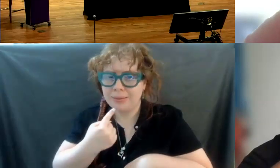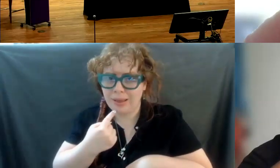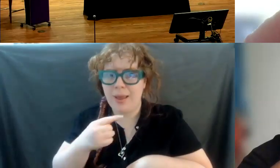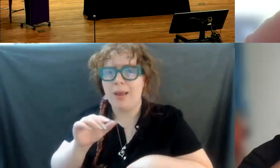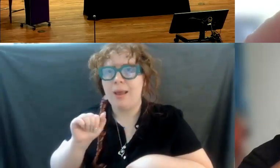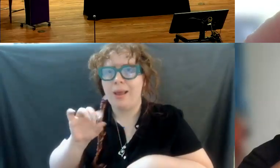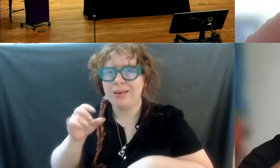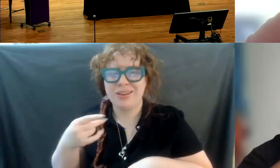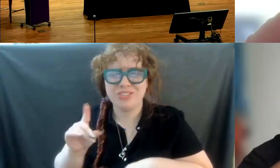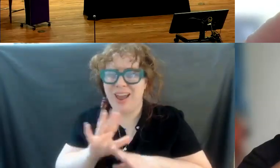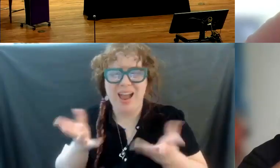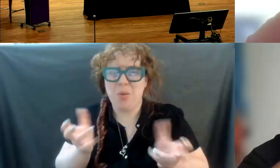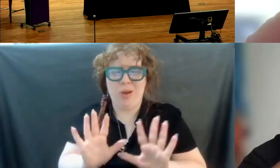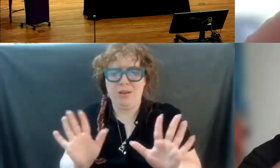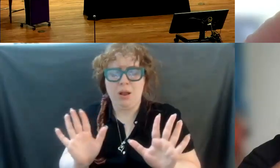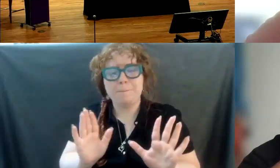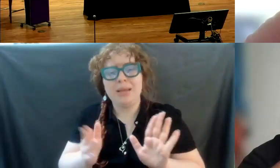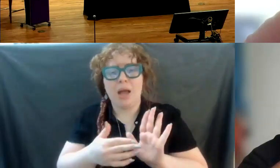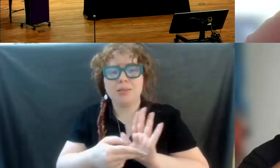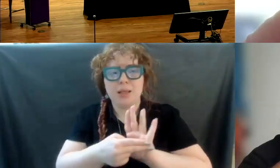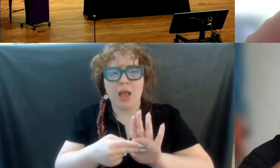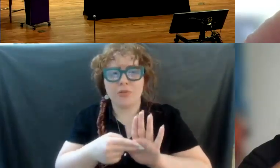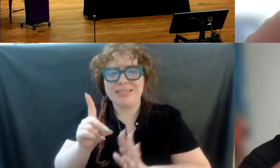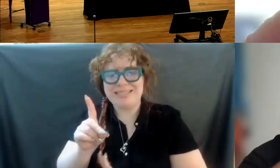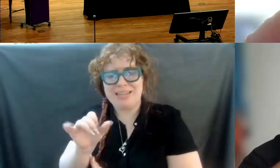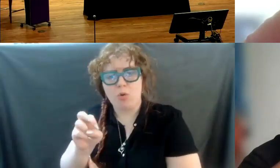And from my understanding being neurodiverse, there is a whole array